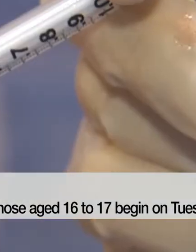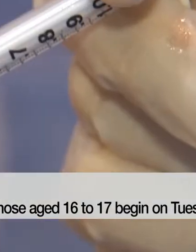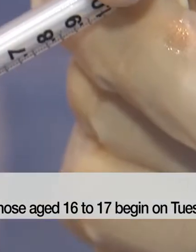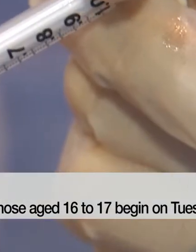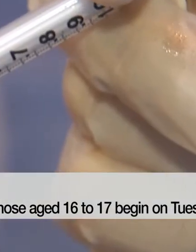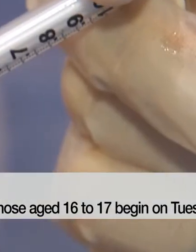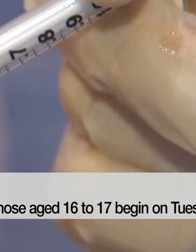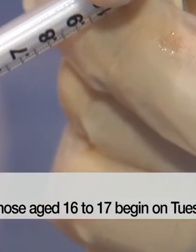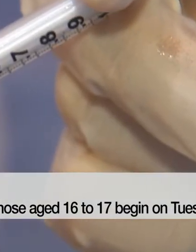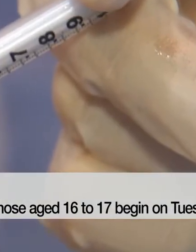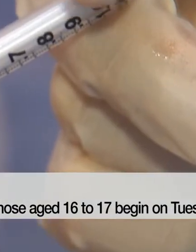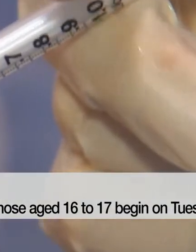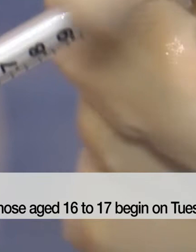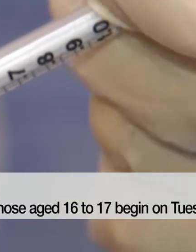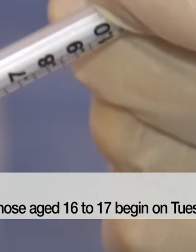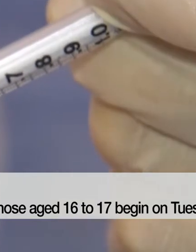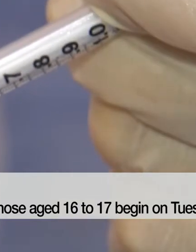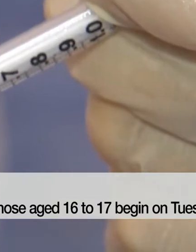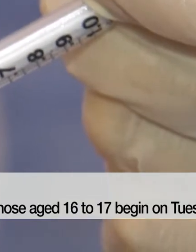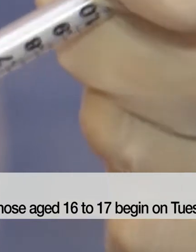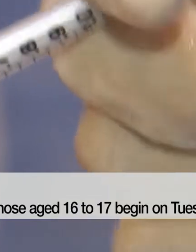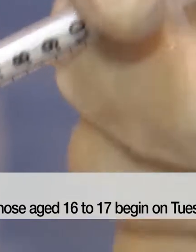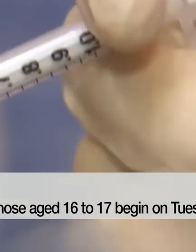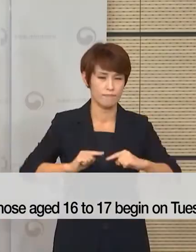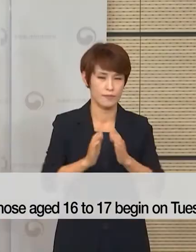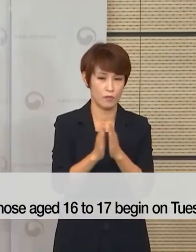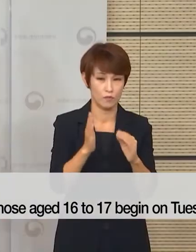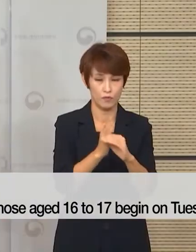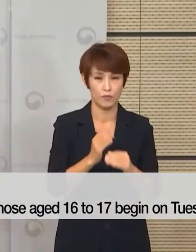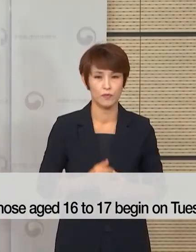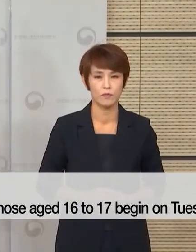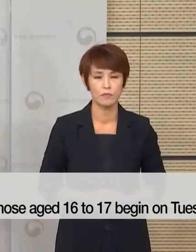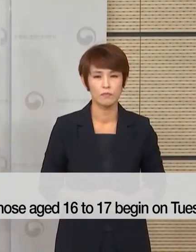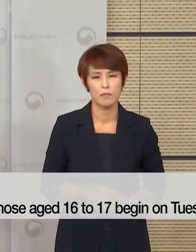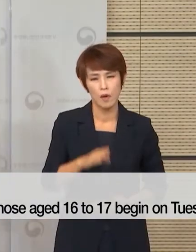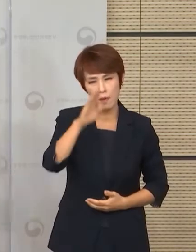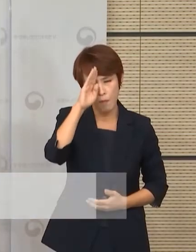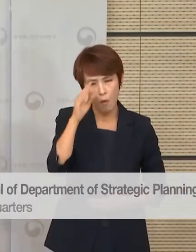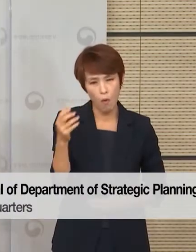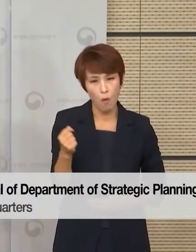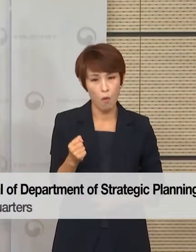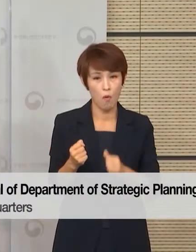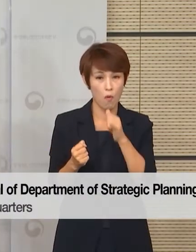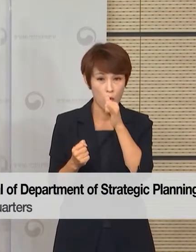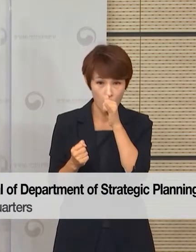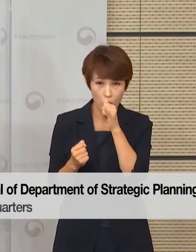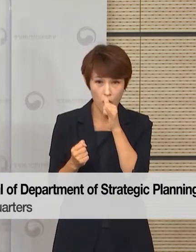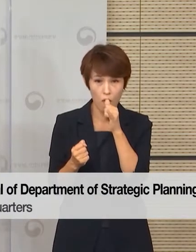saying the benefits far outweighed the risks especially teenagers with underlying conditions